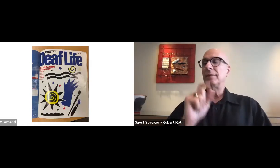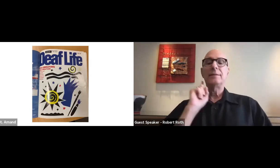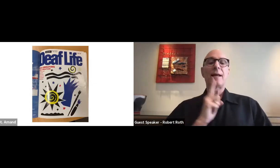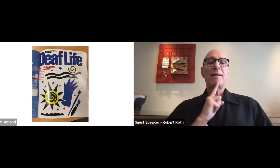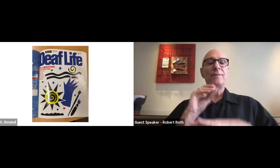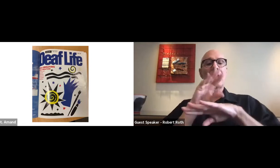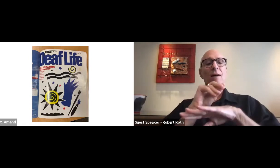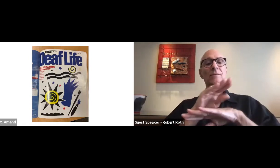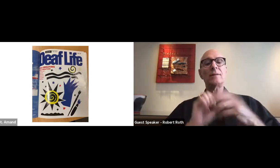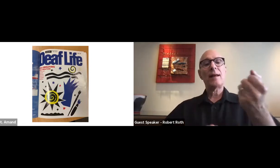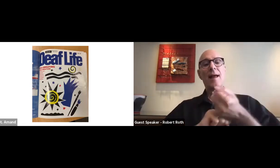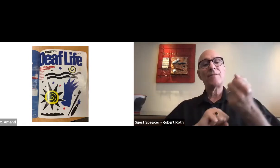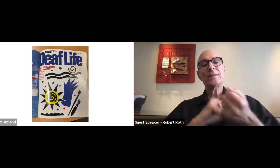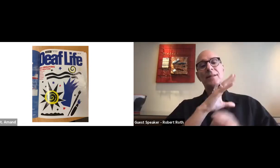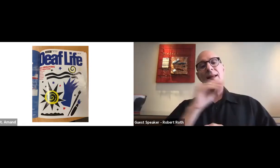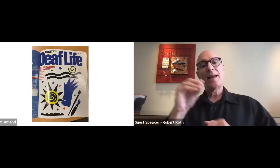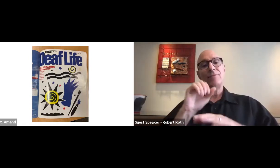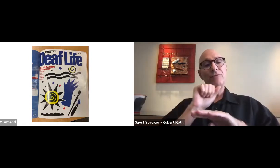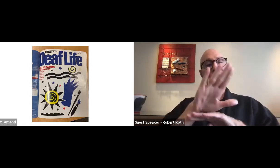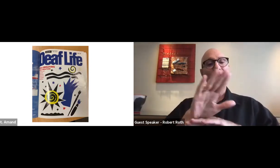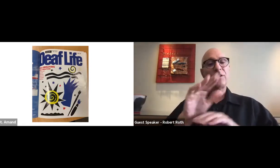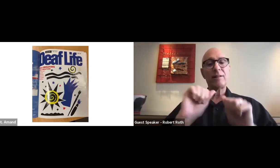was DCARA, D-C-A-R-A,